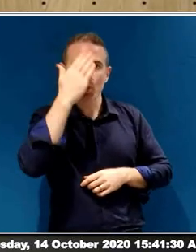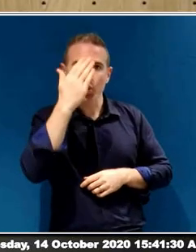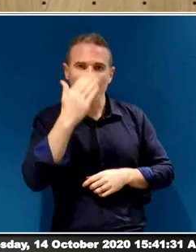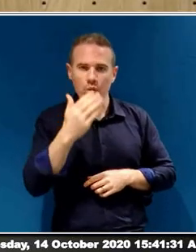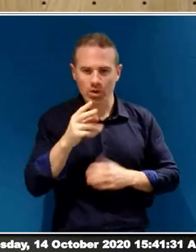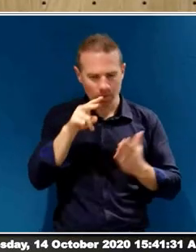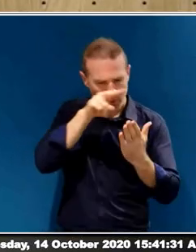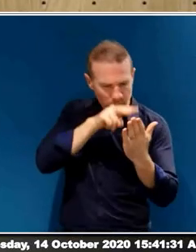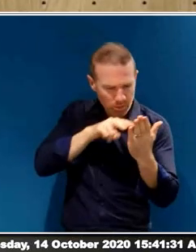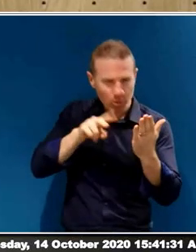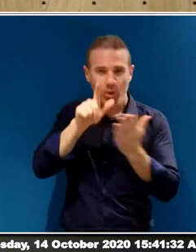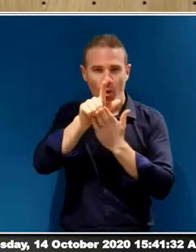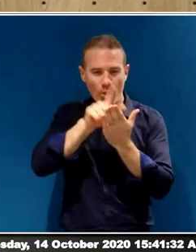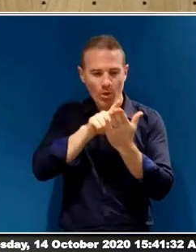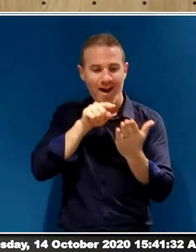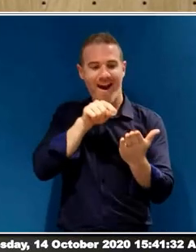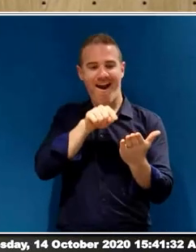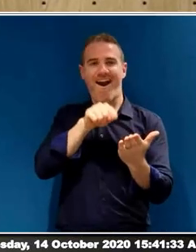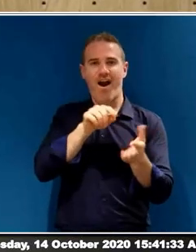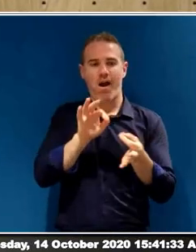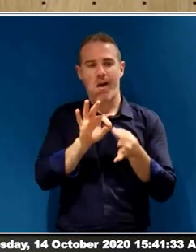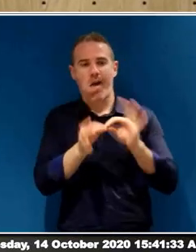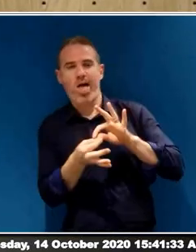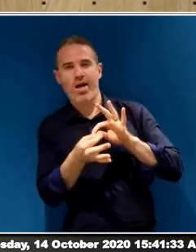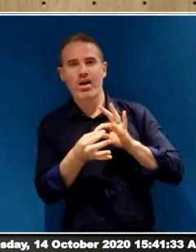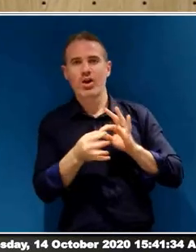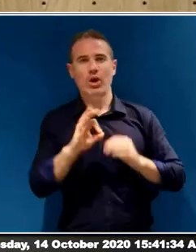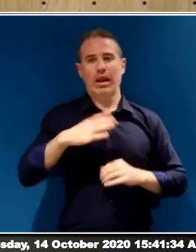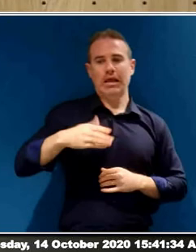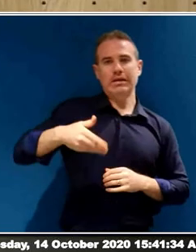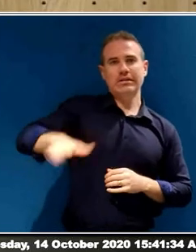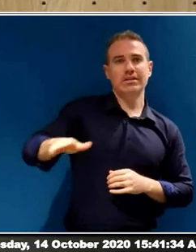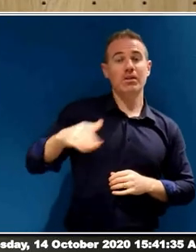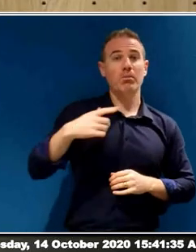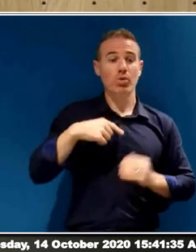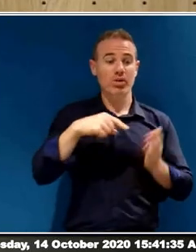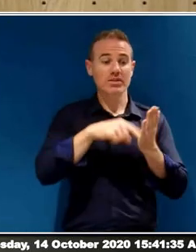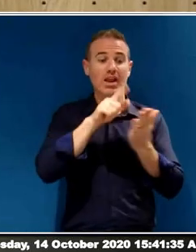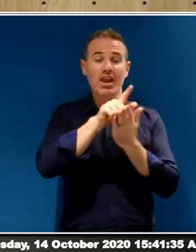consult says to consult with the student and/or their associate.